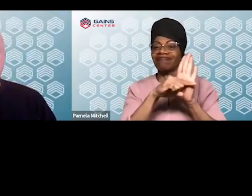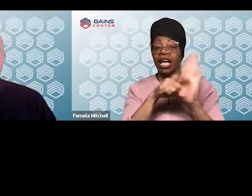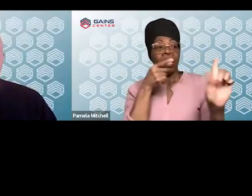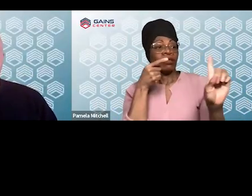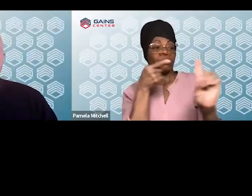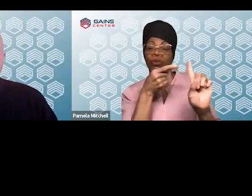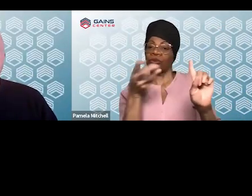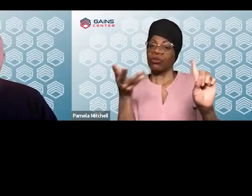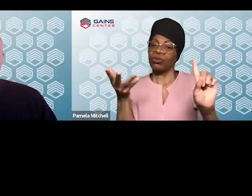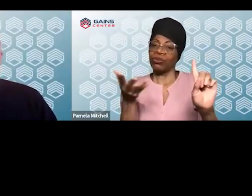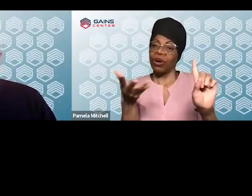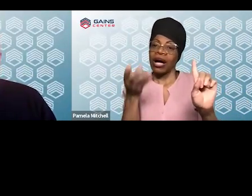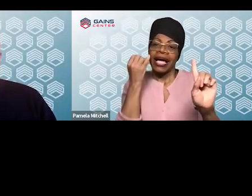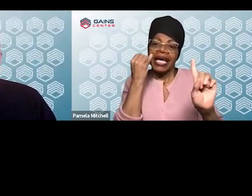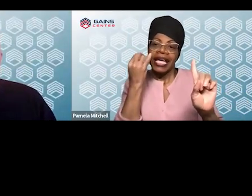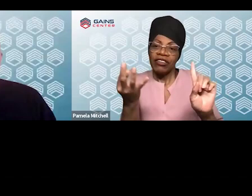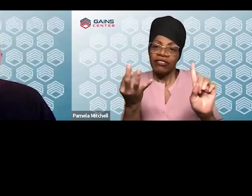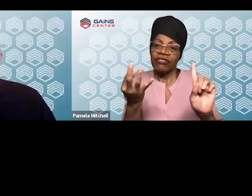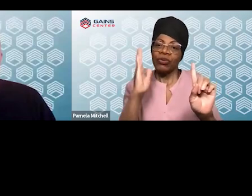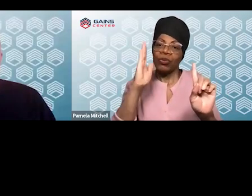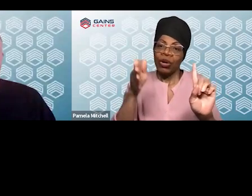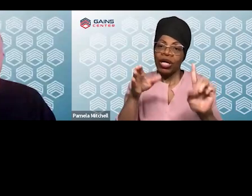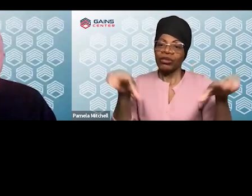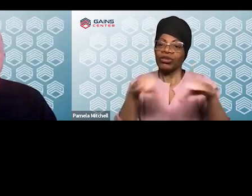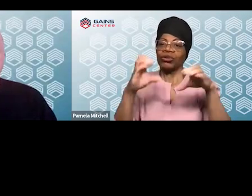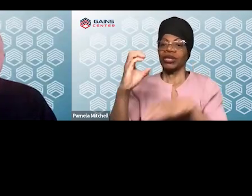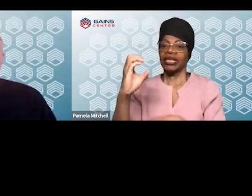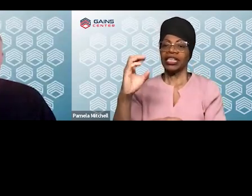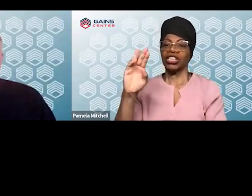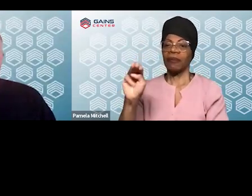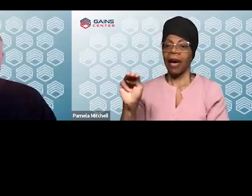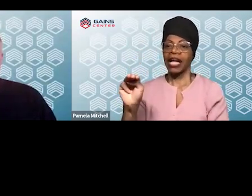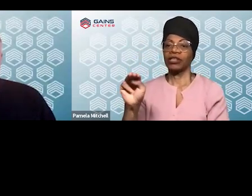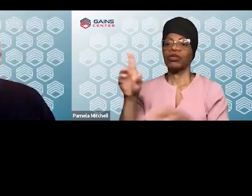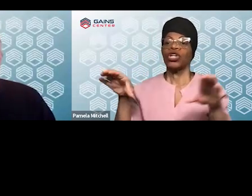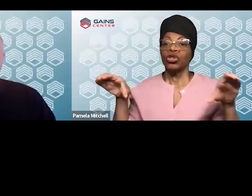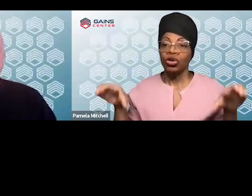is that if you're going to do contingency management, do contingency management.